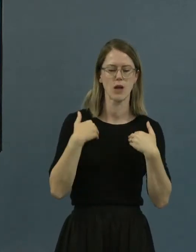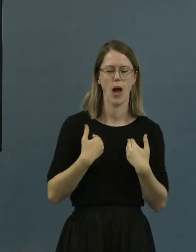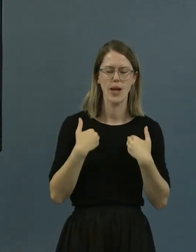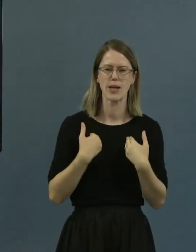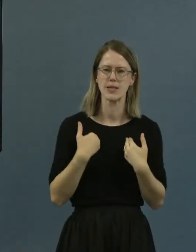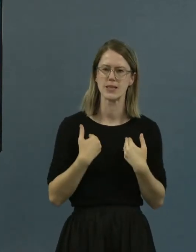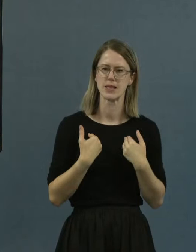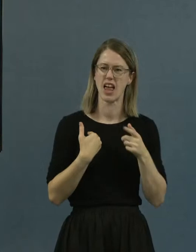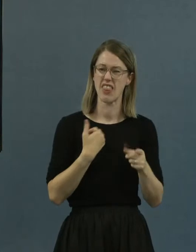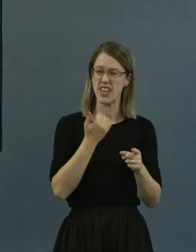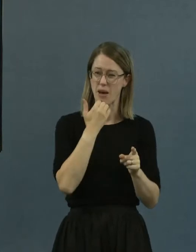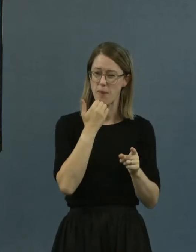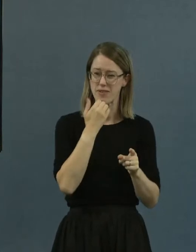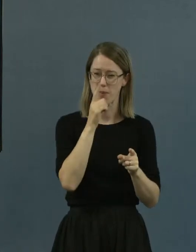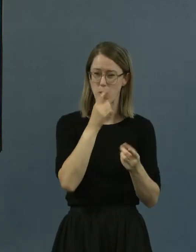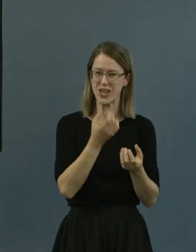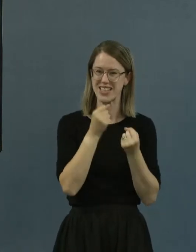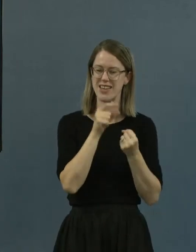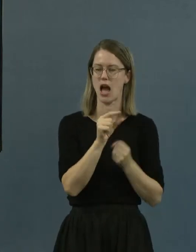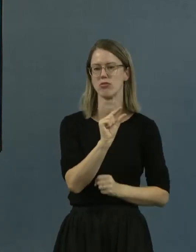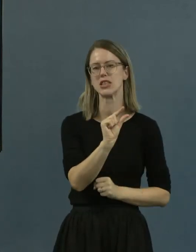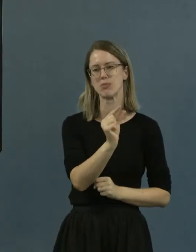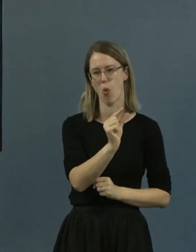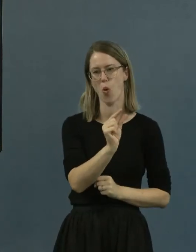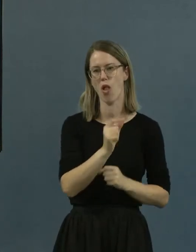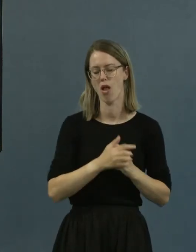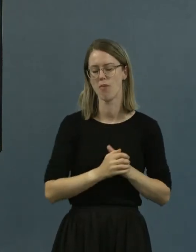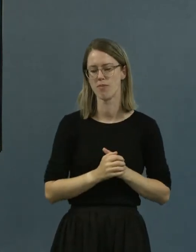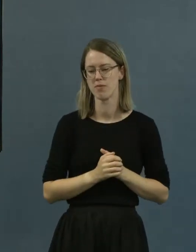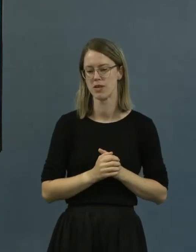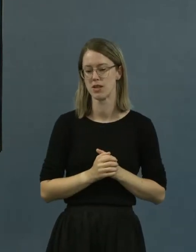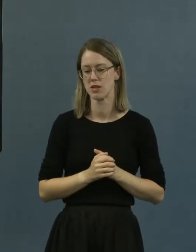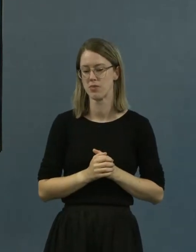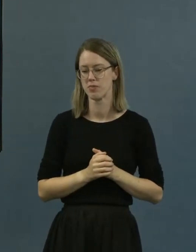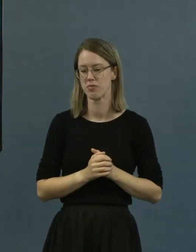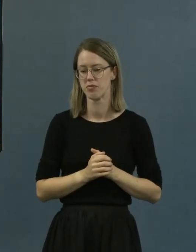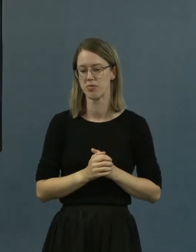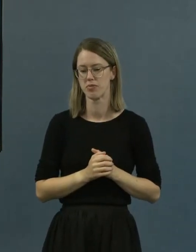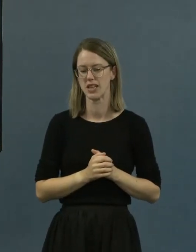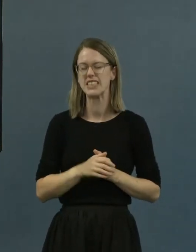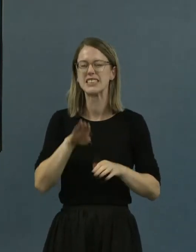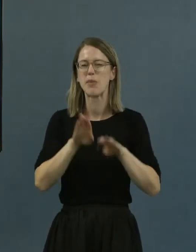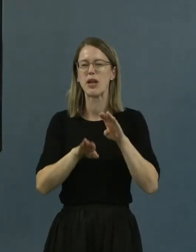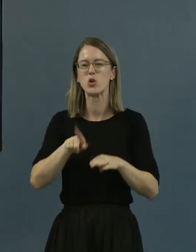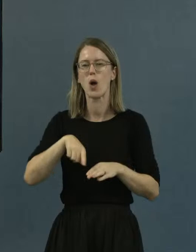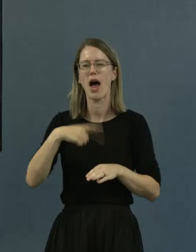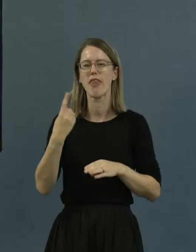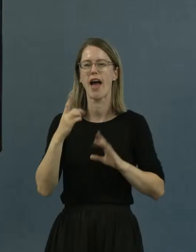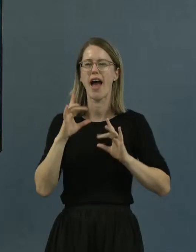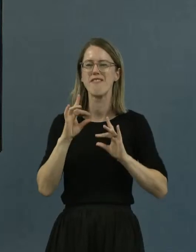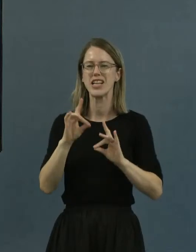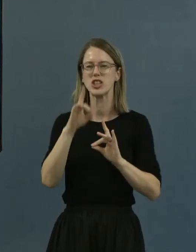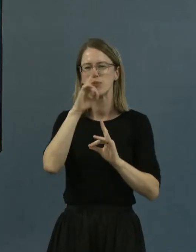with what's known as COVID, the numbers who are getting that is